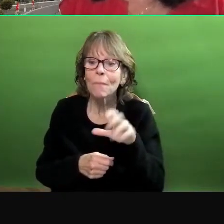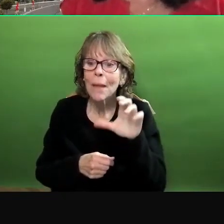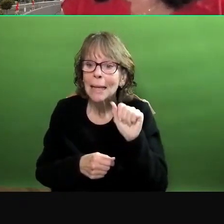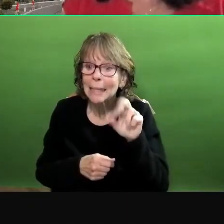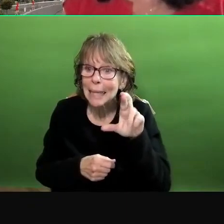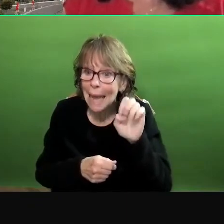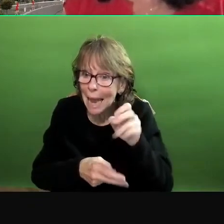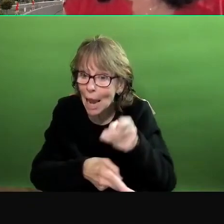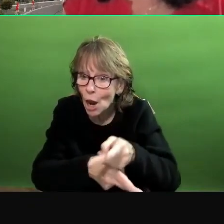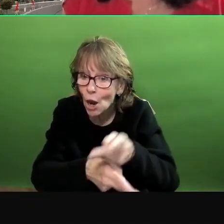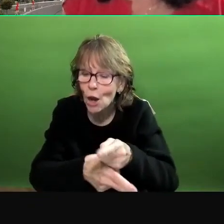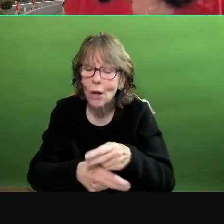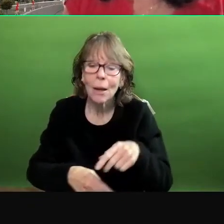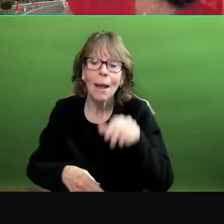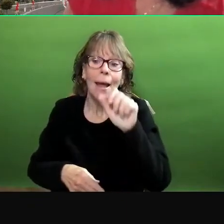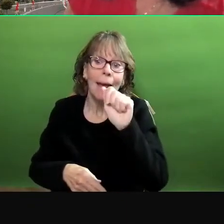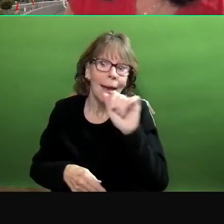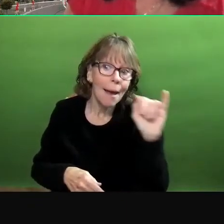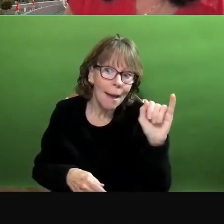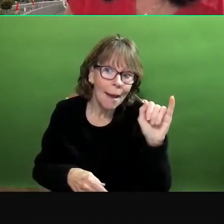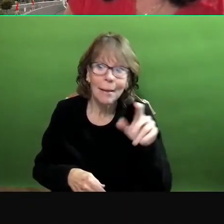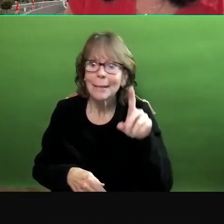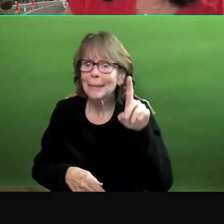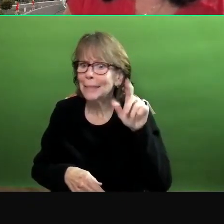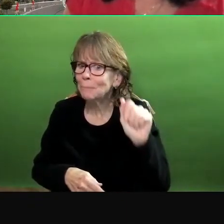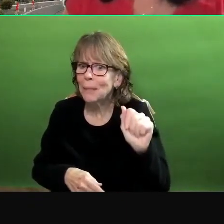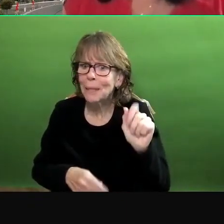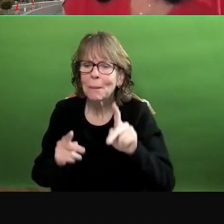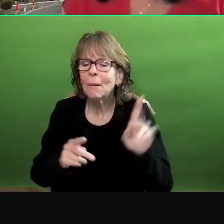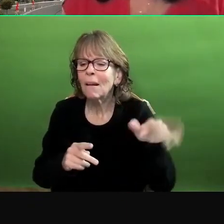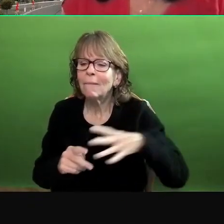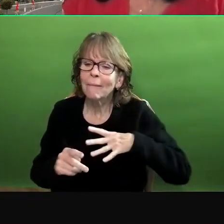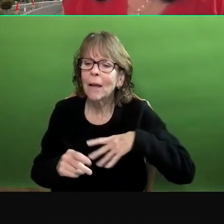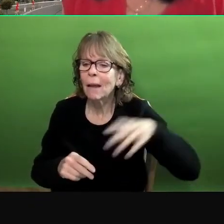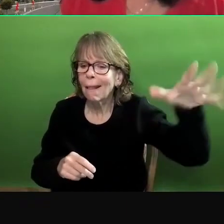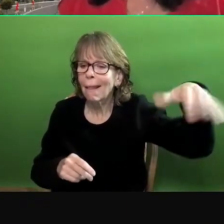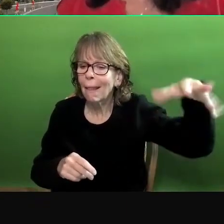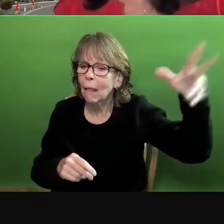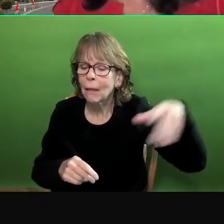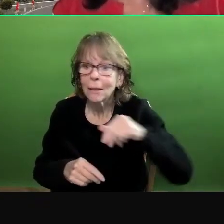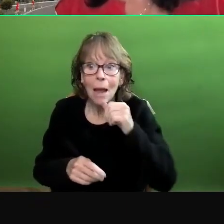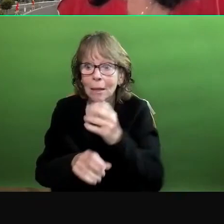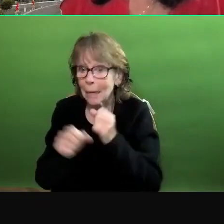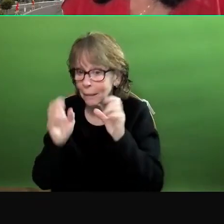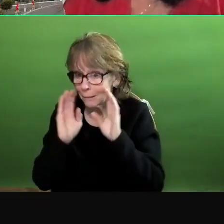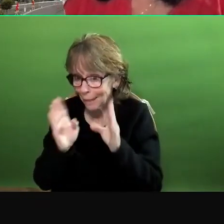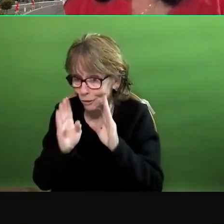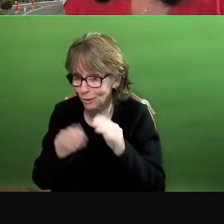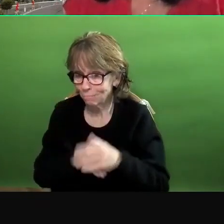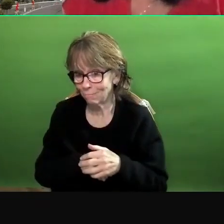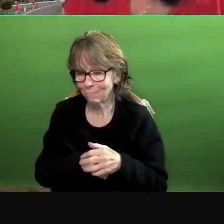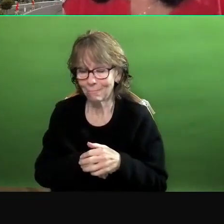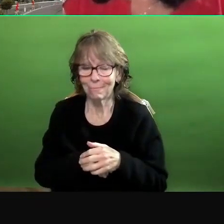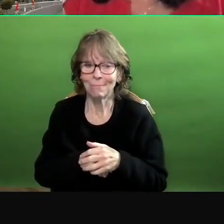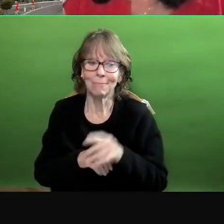receiving attention. So it's perhaps not surprising that, if you look at the most